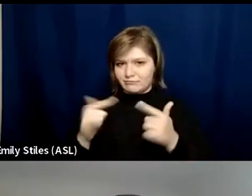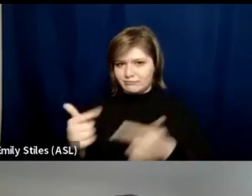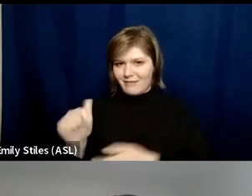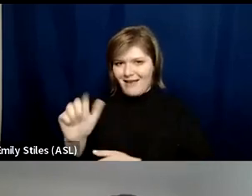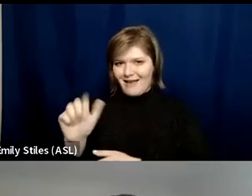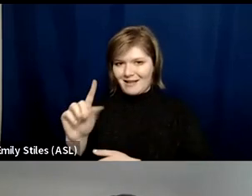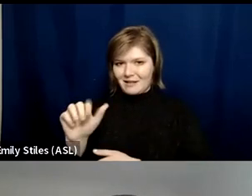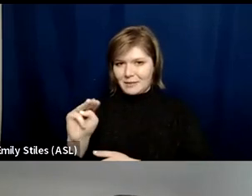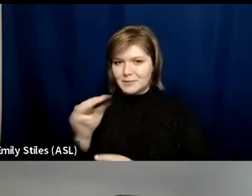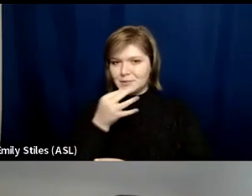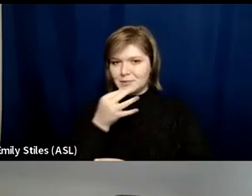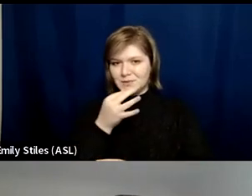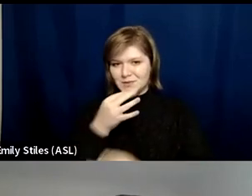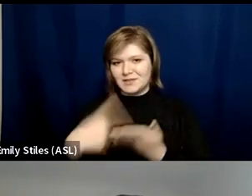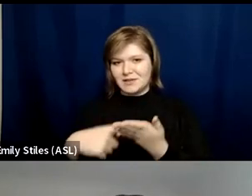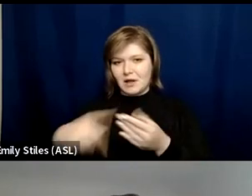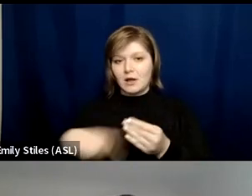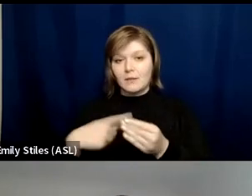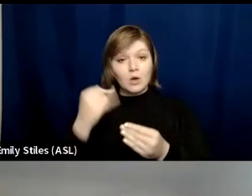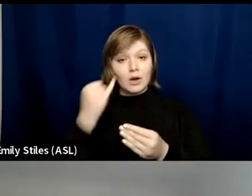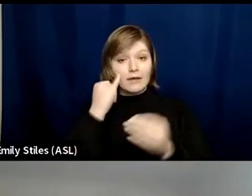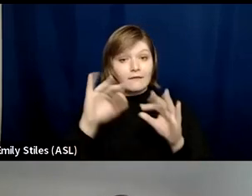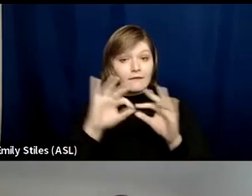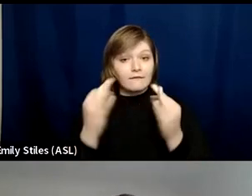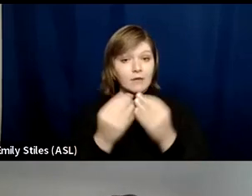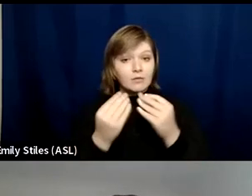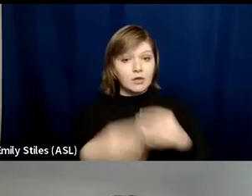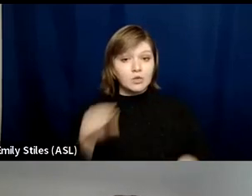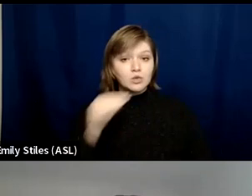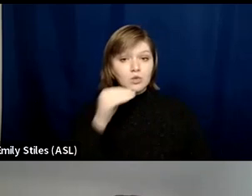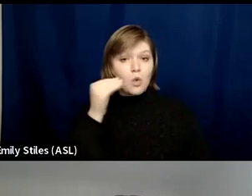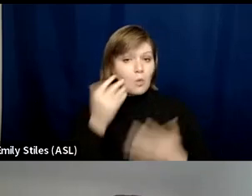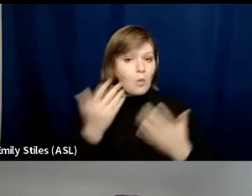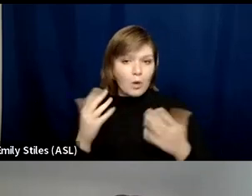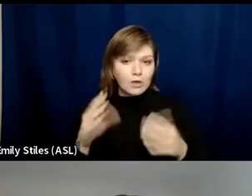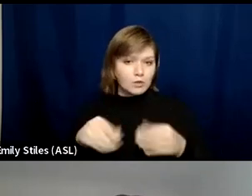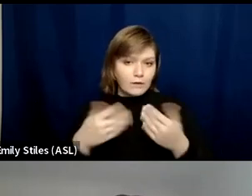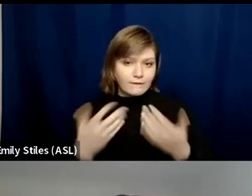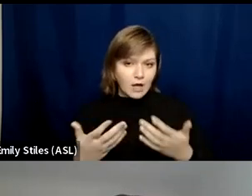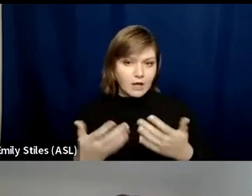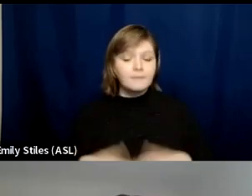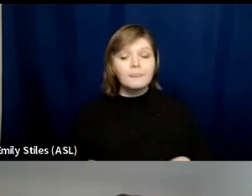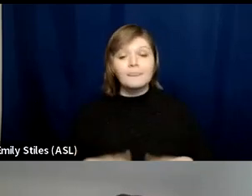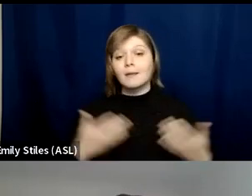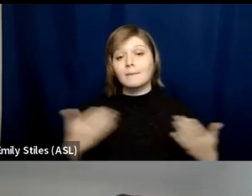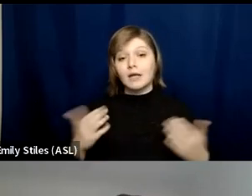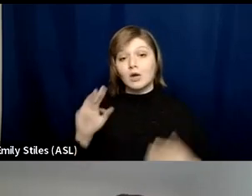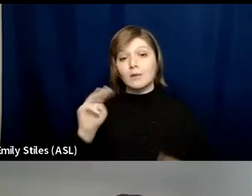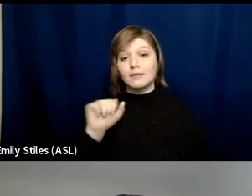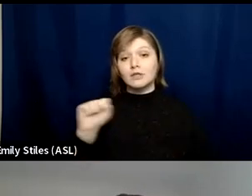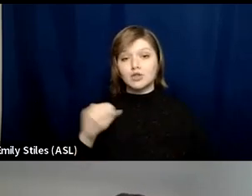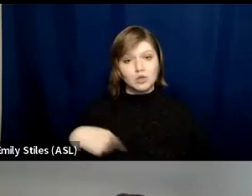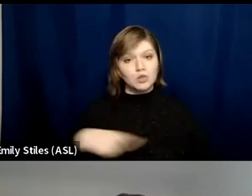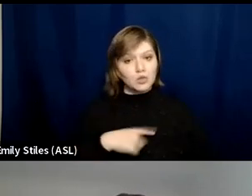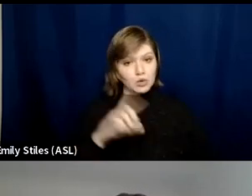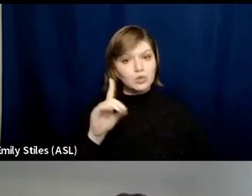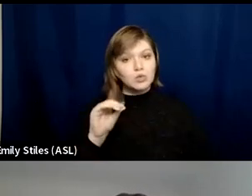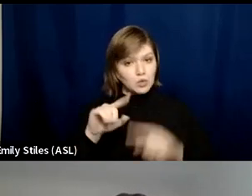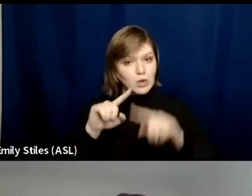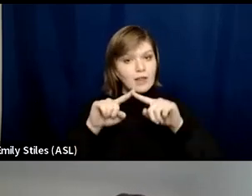Because it's not exactly related to the last one, and then did you have any hesitancy or statement issues? And if so how did you resolve them? PAM